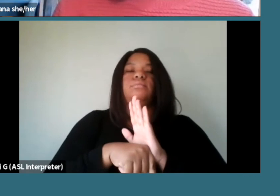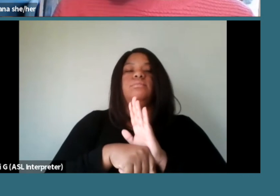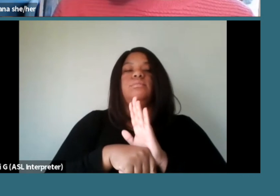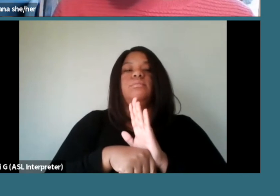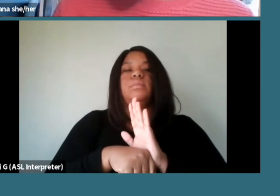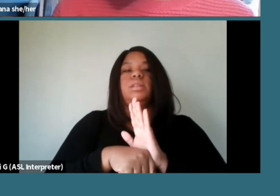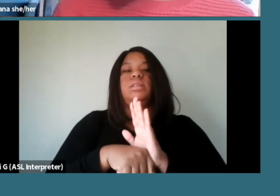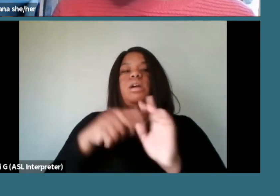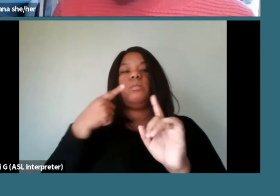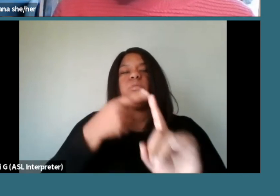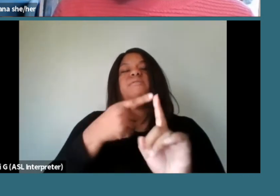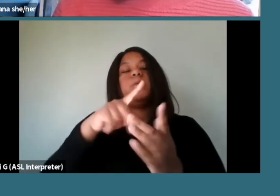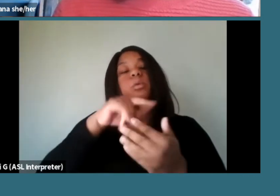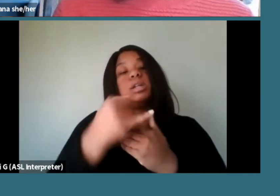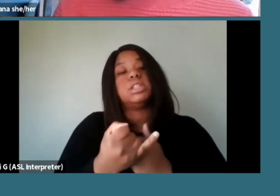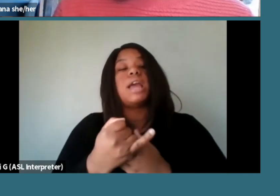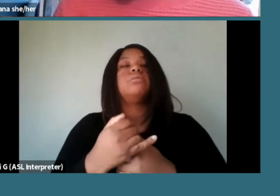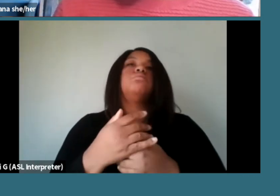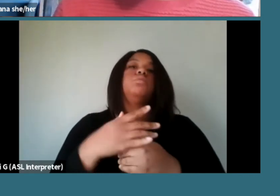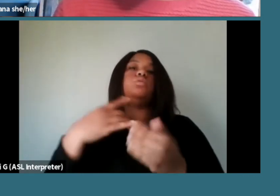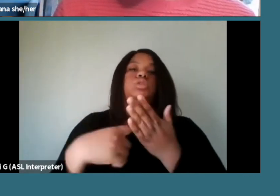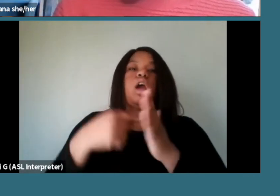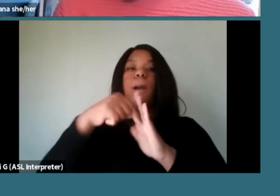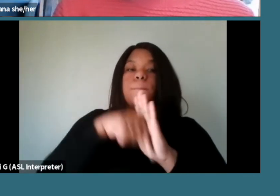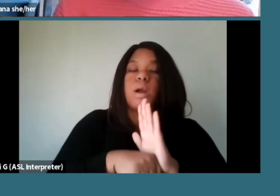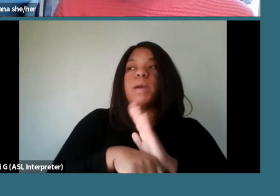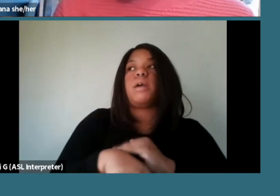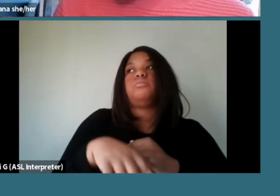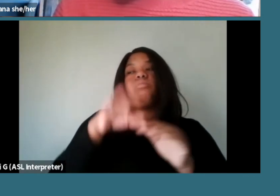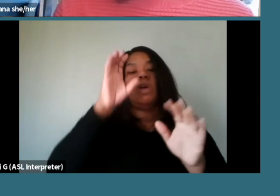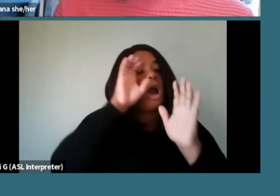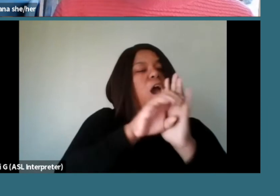We do talk a little bit more about what alt text is, how it's used.